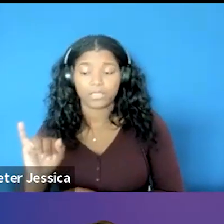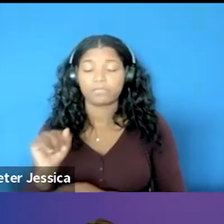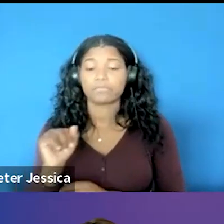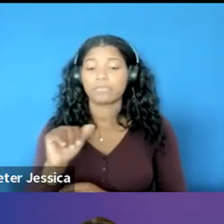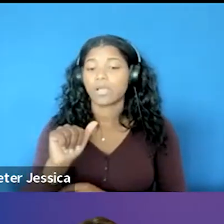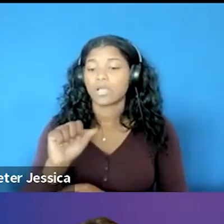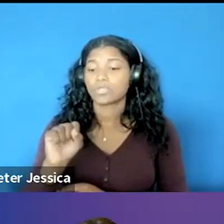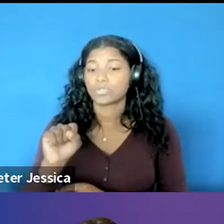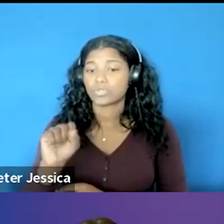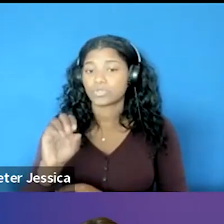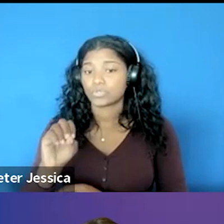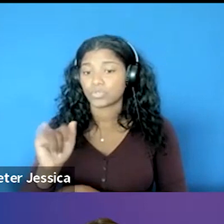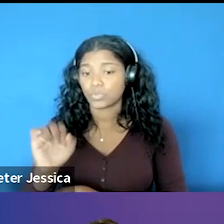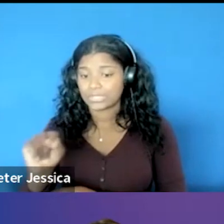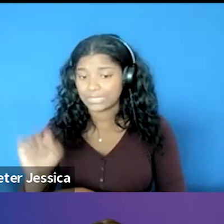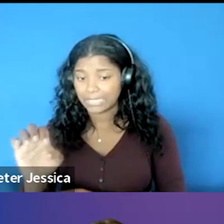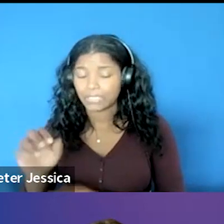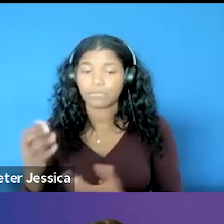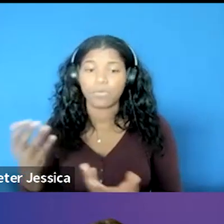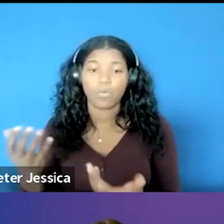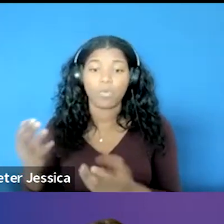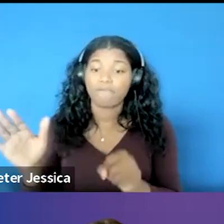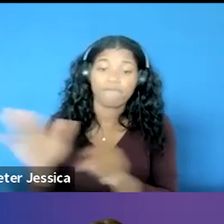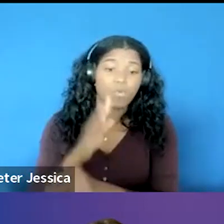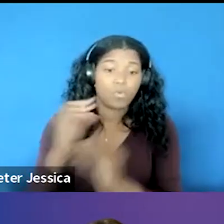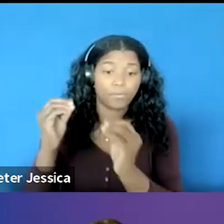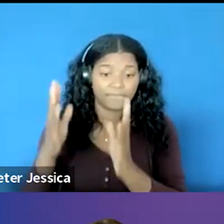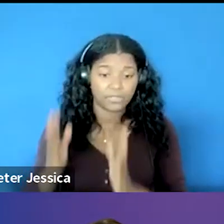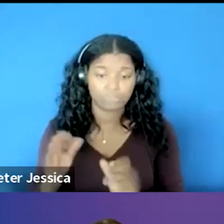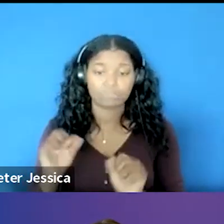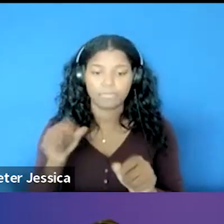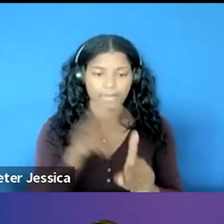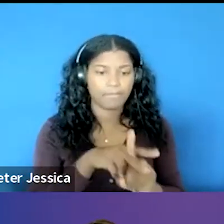or a full professor can apply to the MCA.